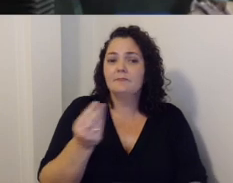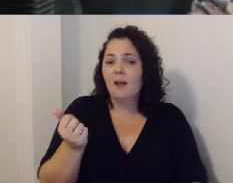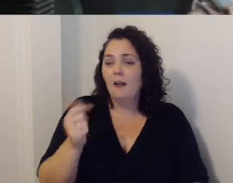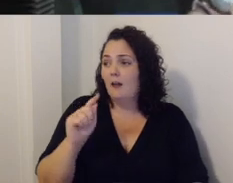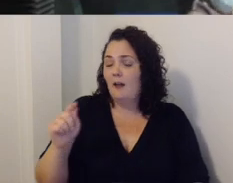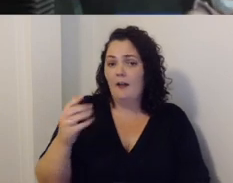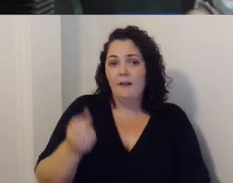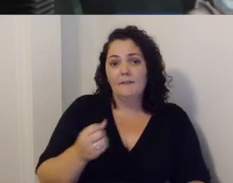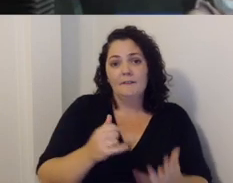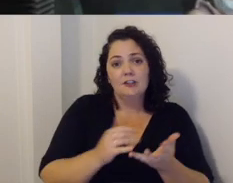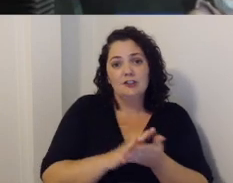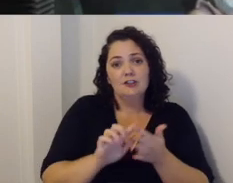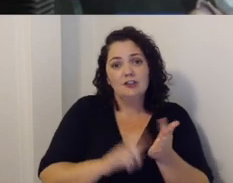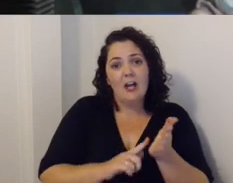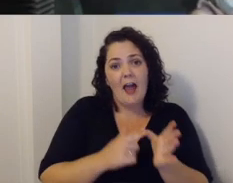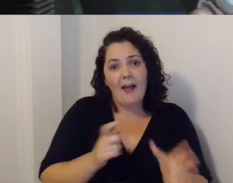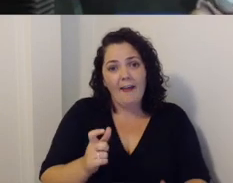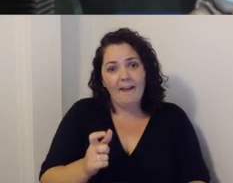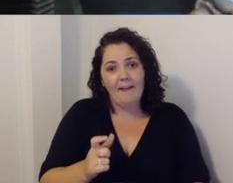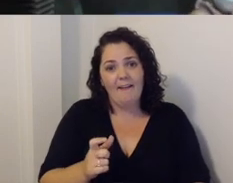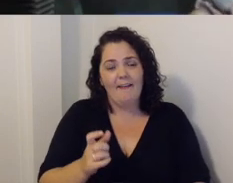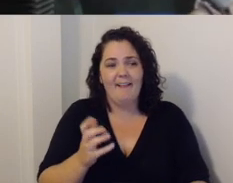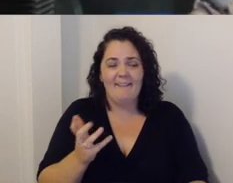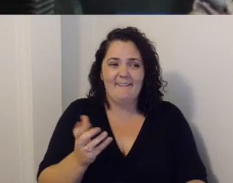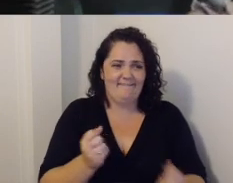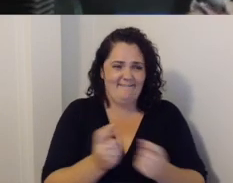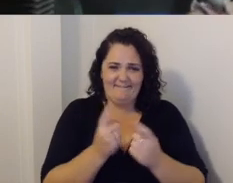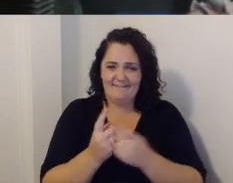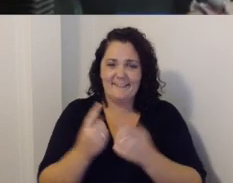I don't even know what what kind of starch was in old hairspray, some of them have starches in them